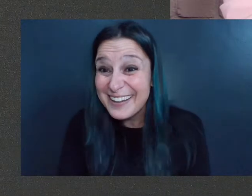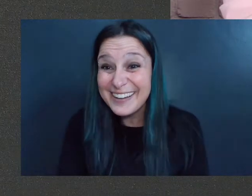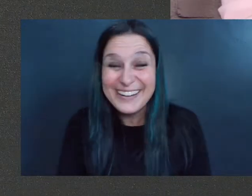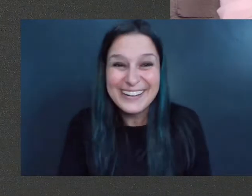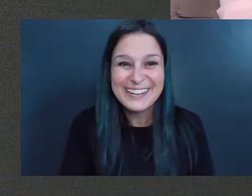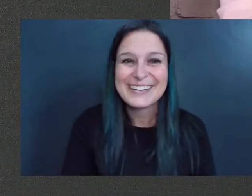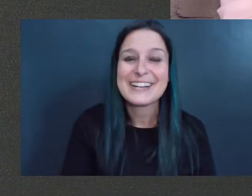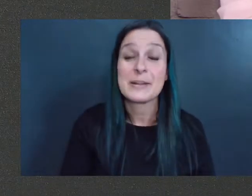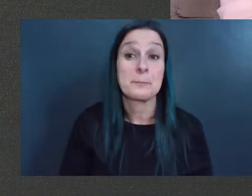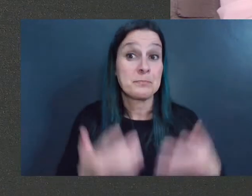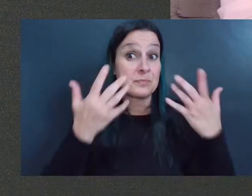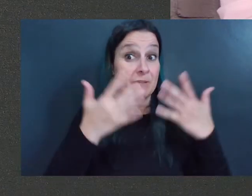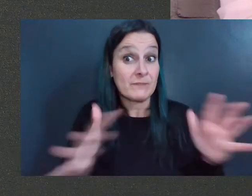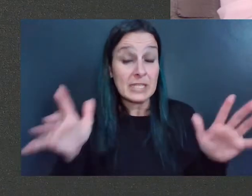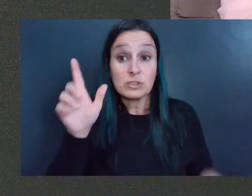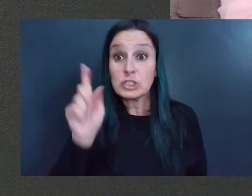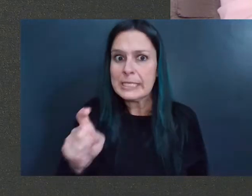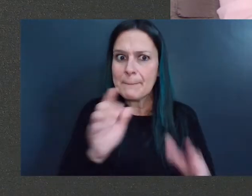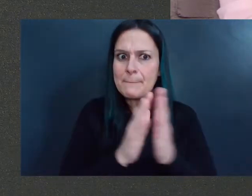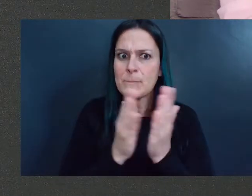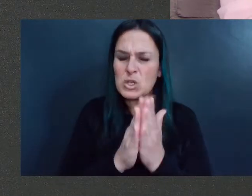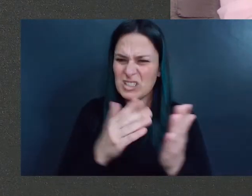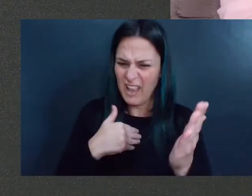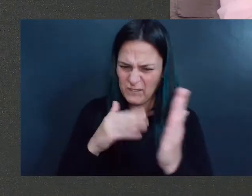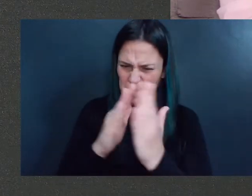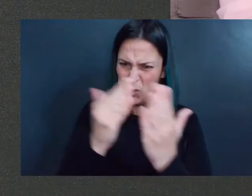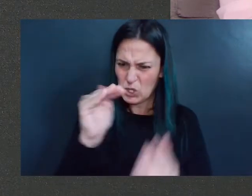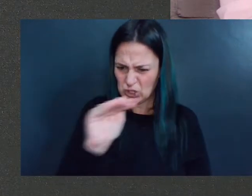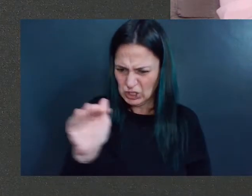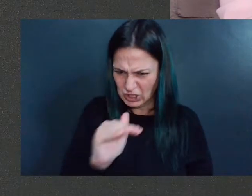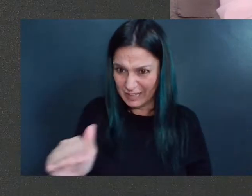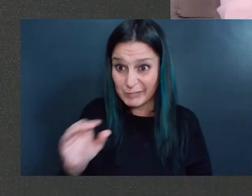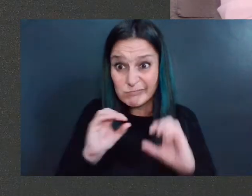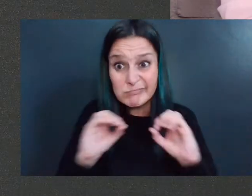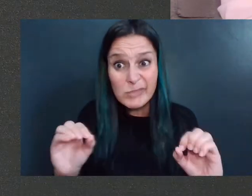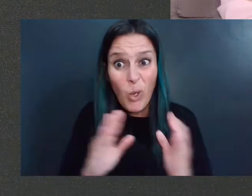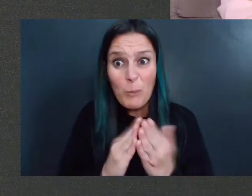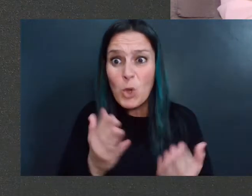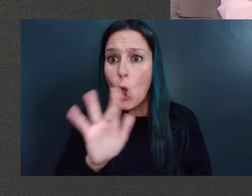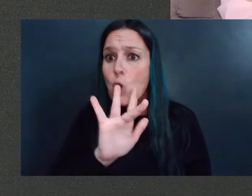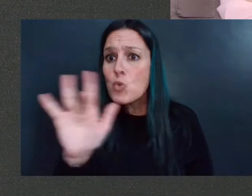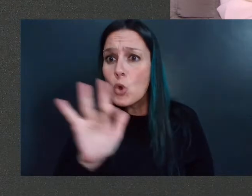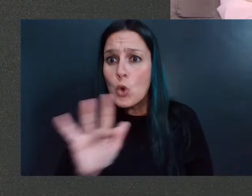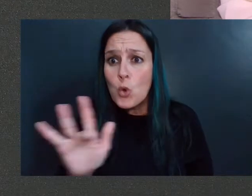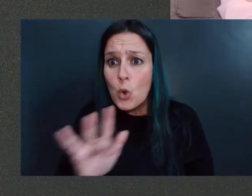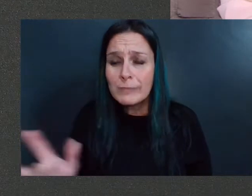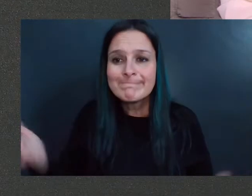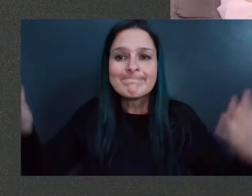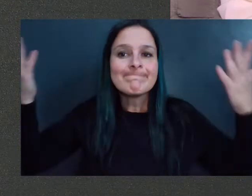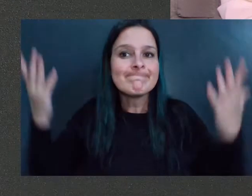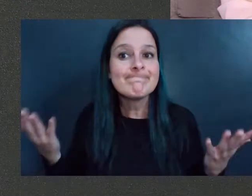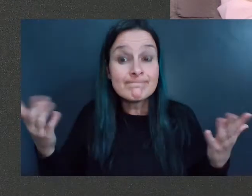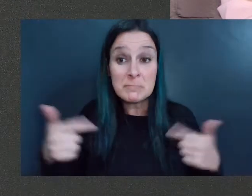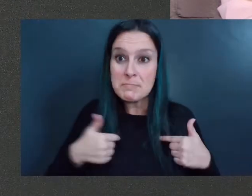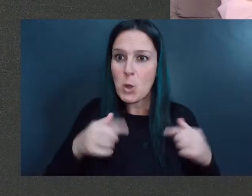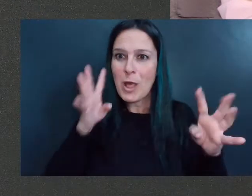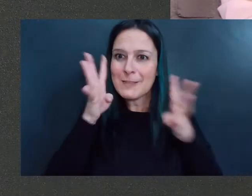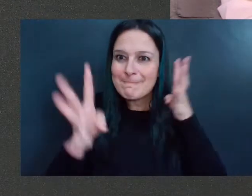Then he'll need some books for his bookshelf. He has a bookshelf, but no books. He'll start by writing one of his own.